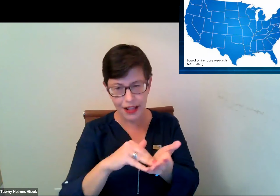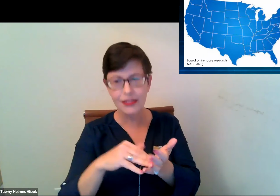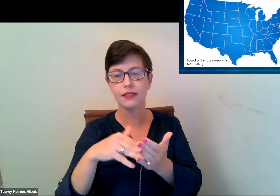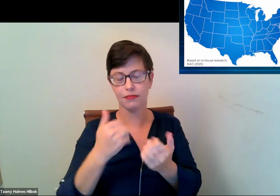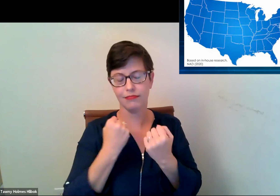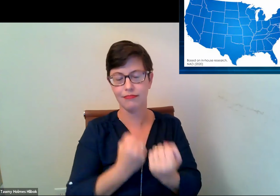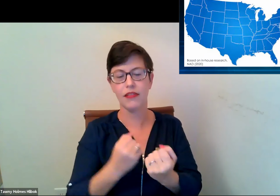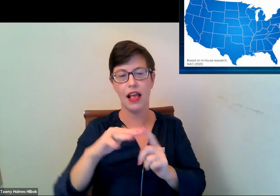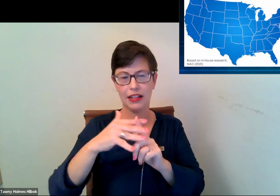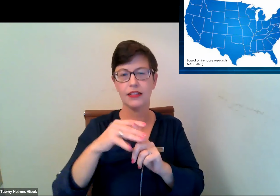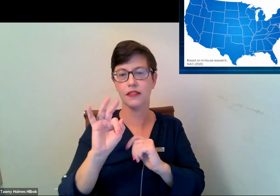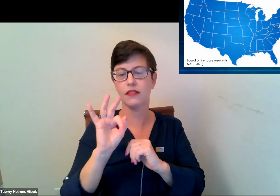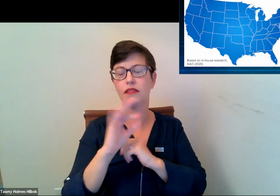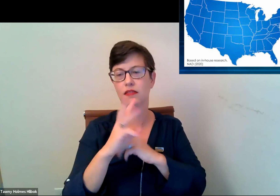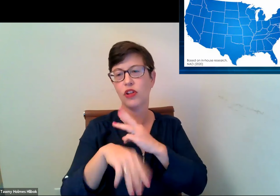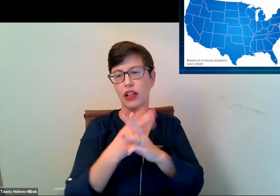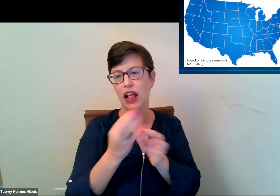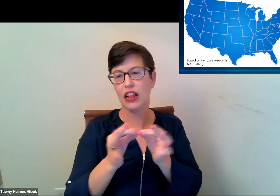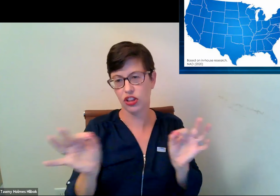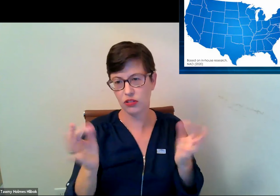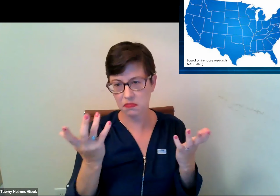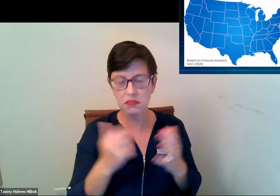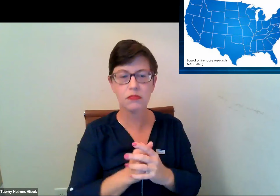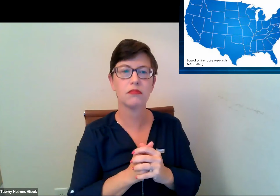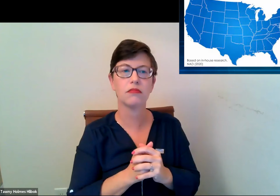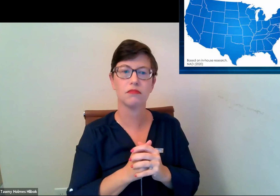place to recognize as well as a language know strongly context, again, is important because